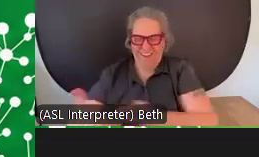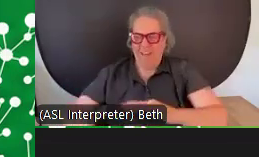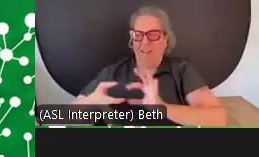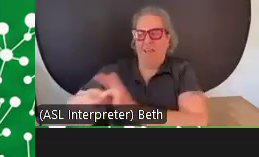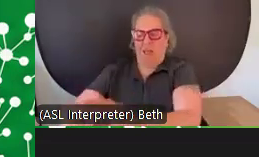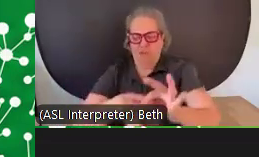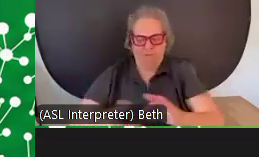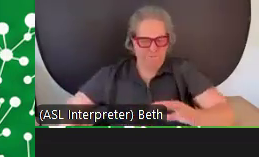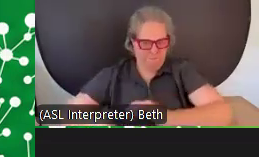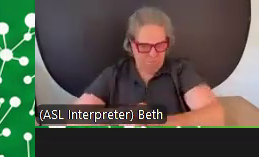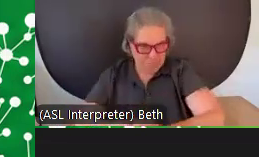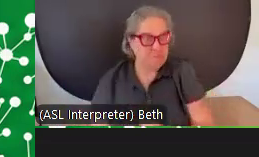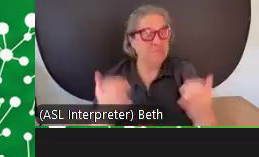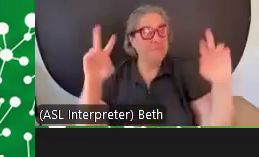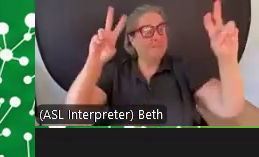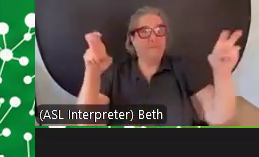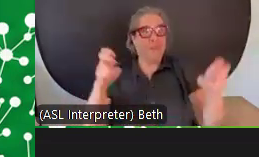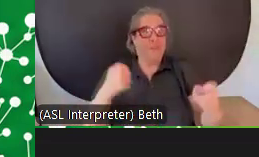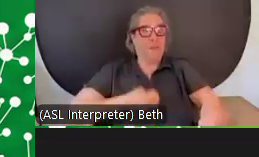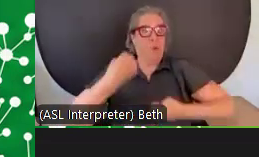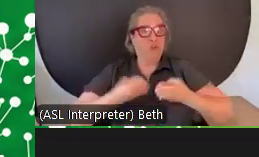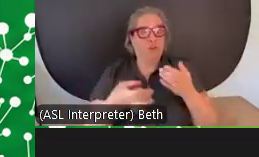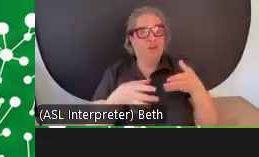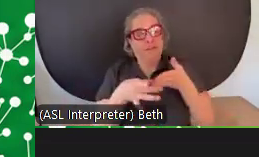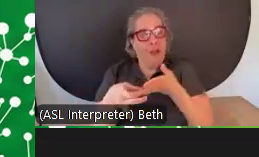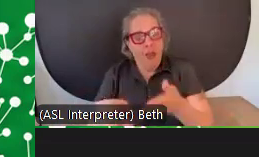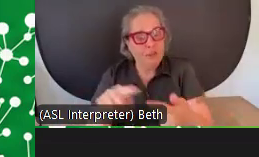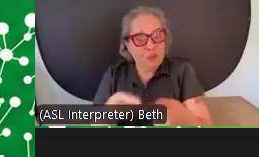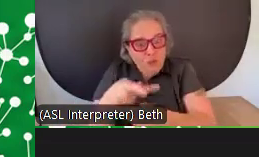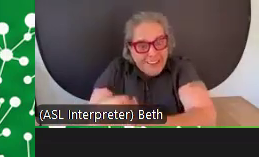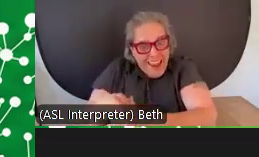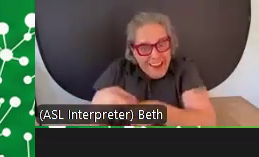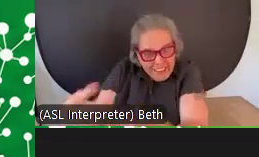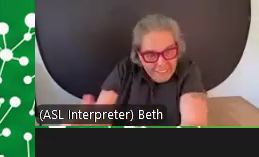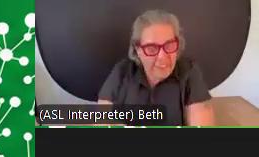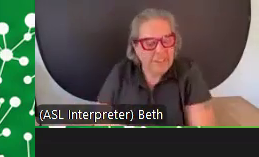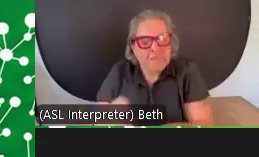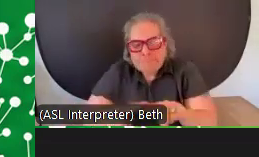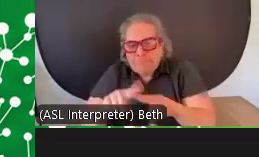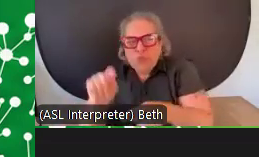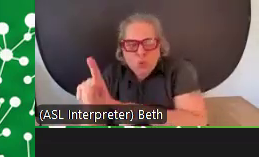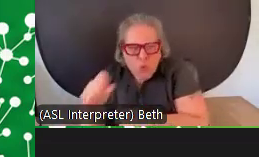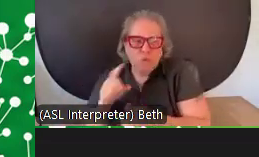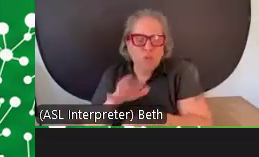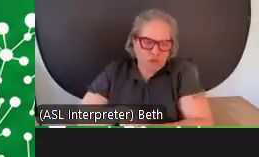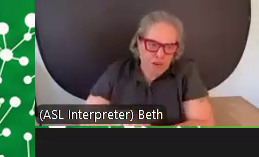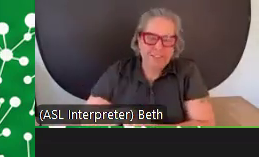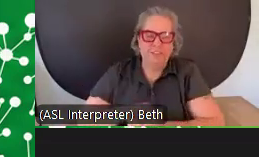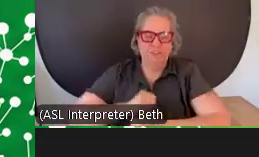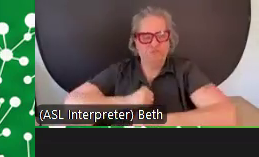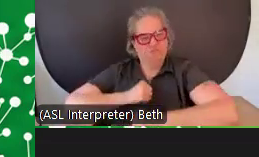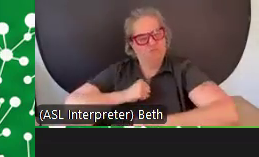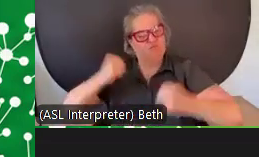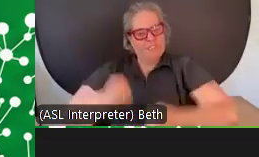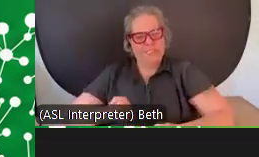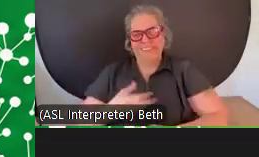Today's topic is The Emotional Guide To Caregiving: Tools For Stress and Support.